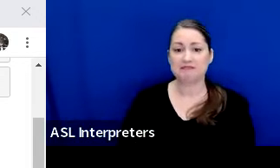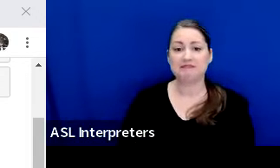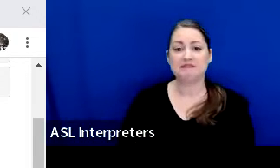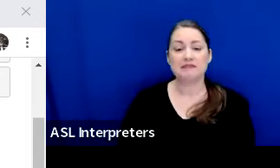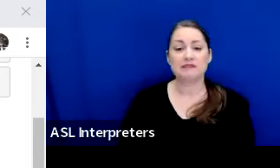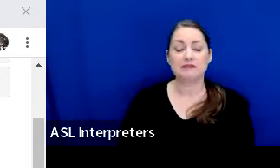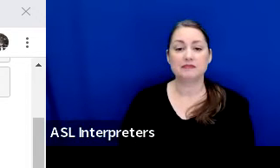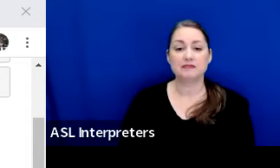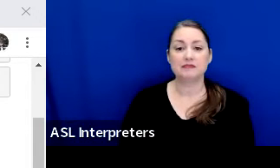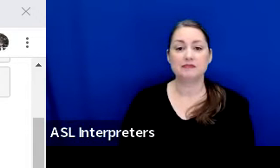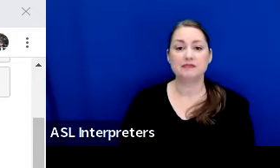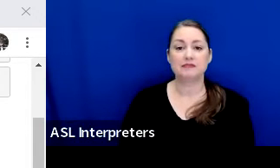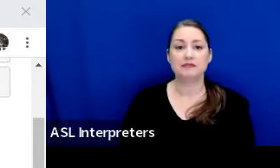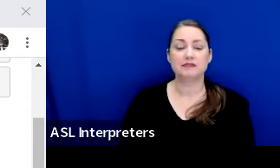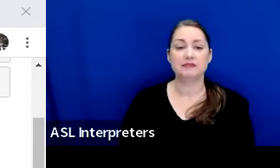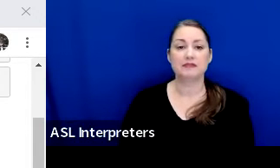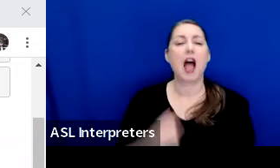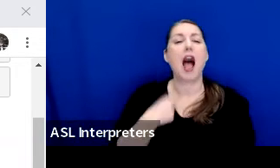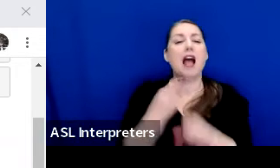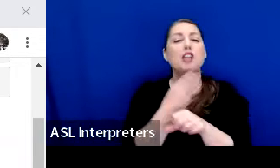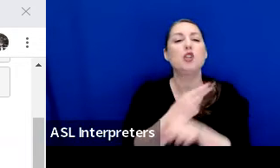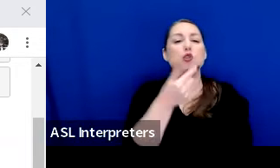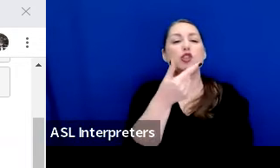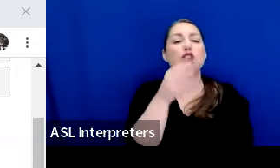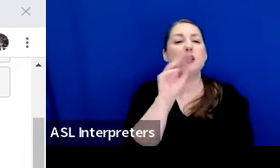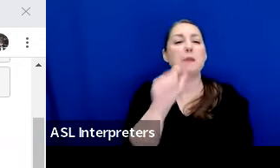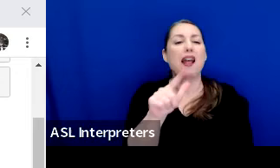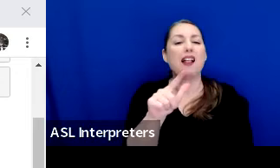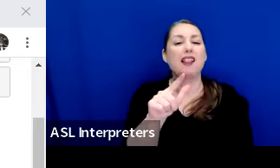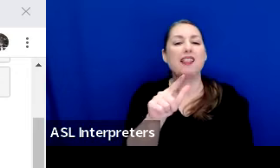I like to use my Gmail account because it never goes down the college, it's not as reliable.